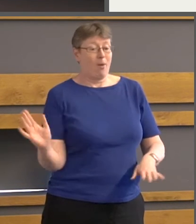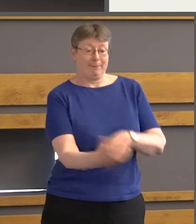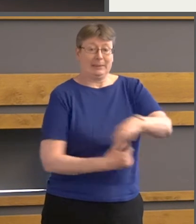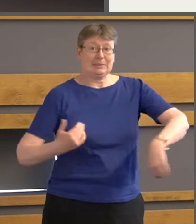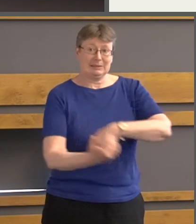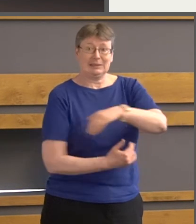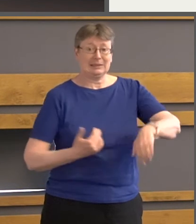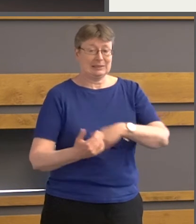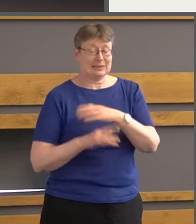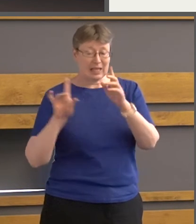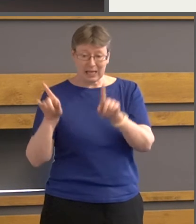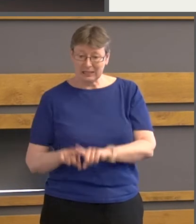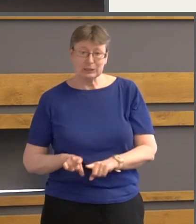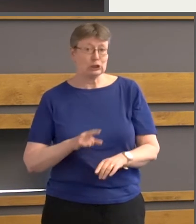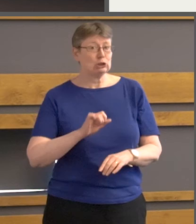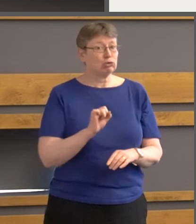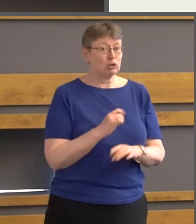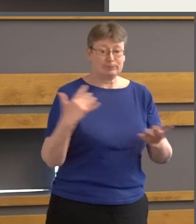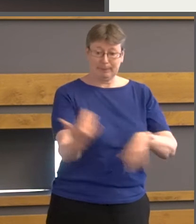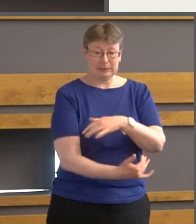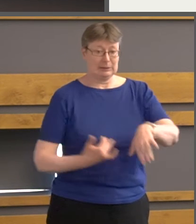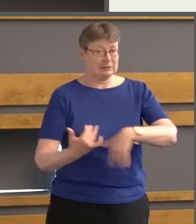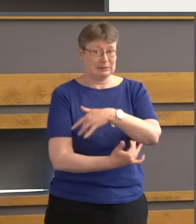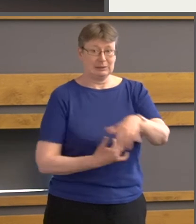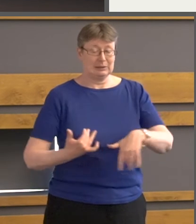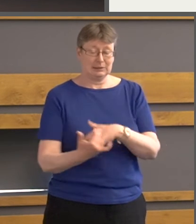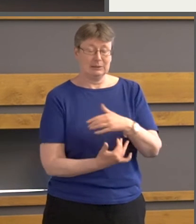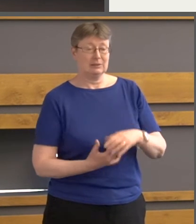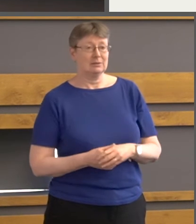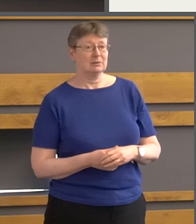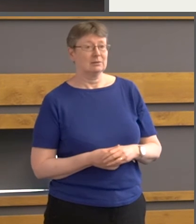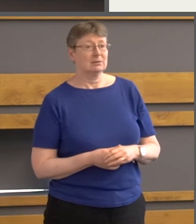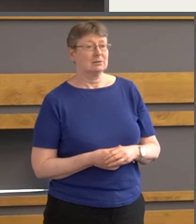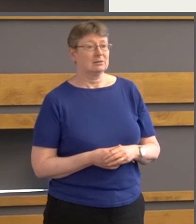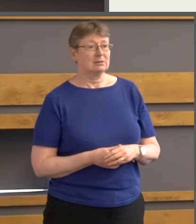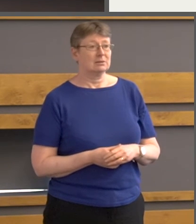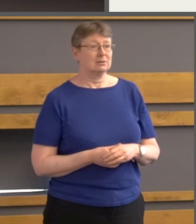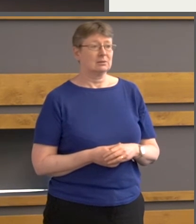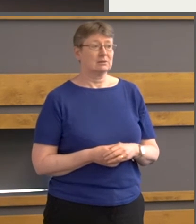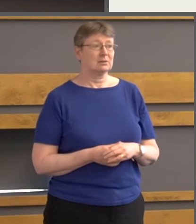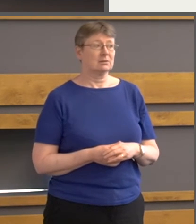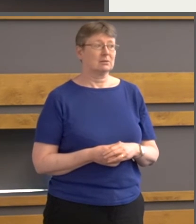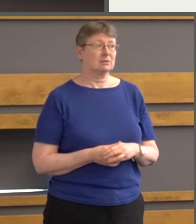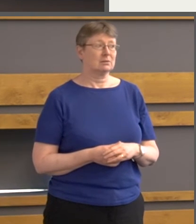both Indian and Scottish within the compound. And that came out in all the conversations